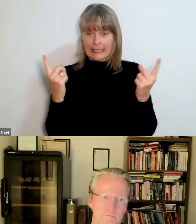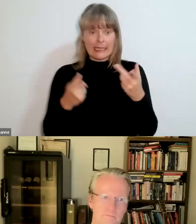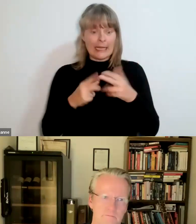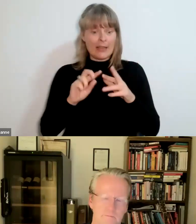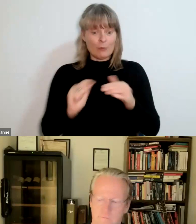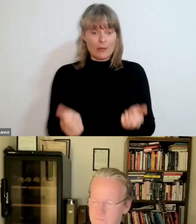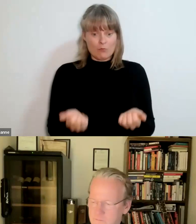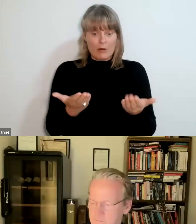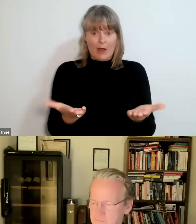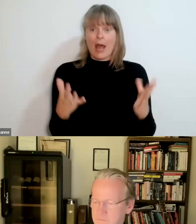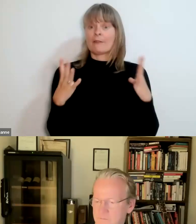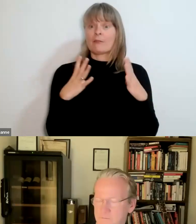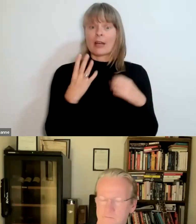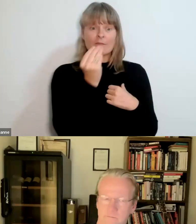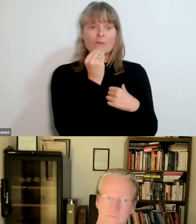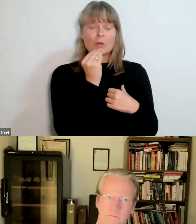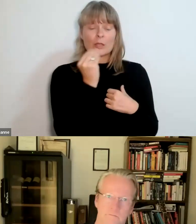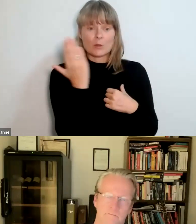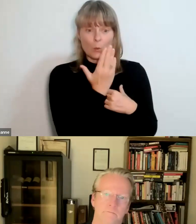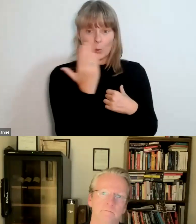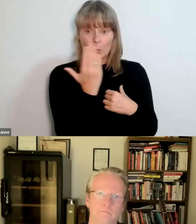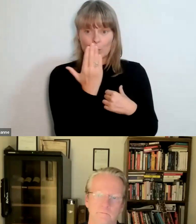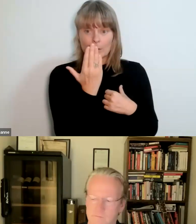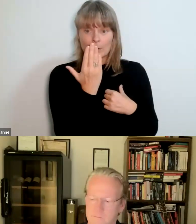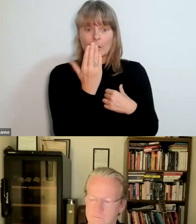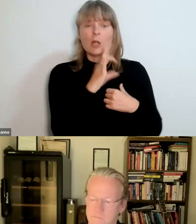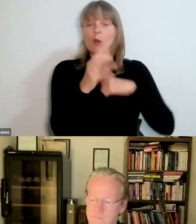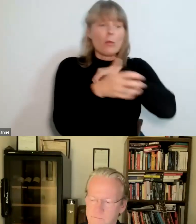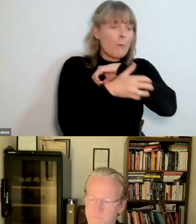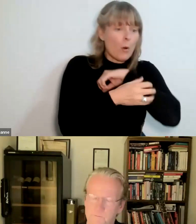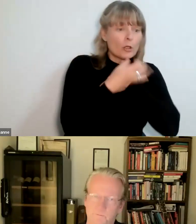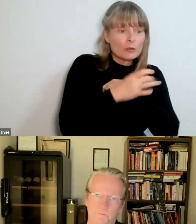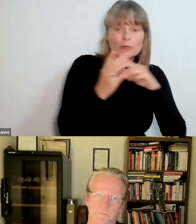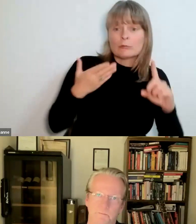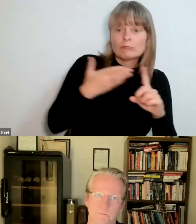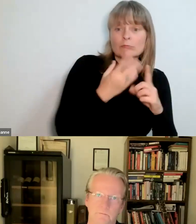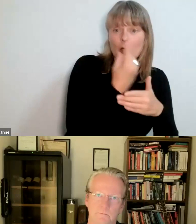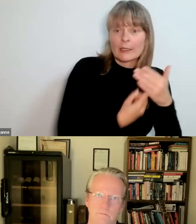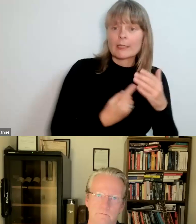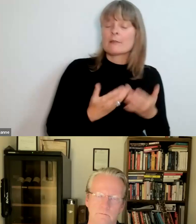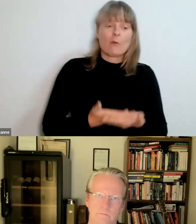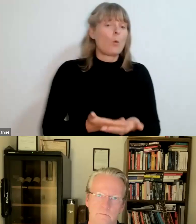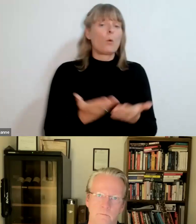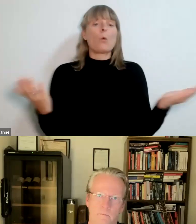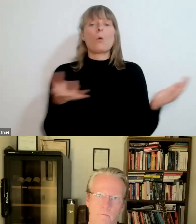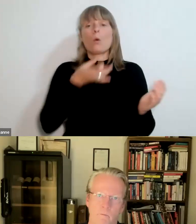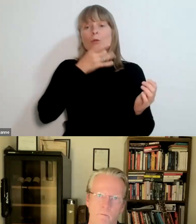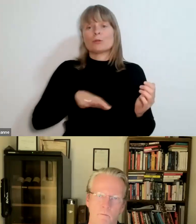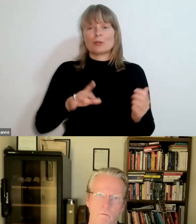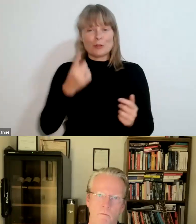that sort of thing is a disruptor in terms of these trickle-down effect from simply providing a meal to everyone.